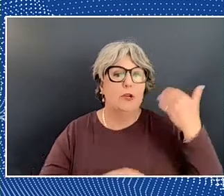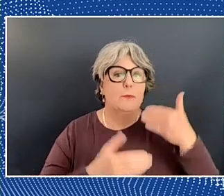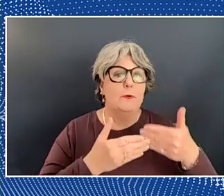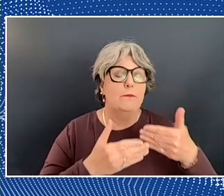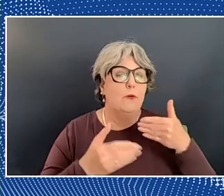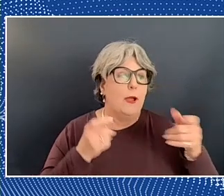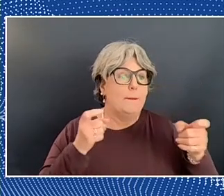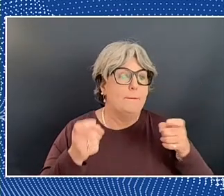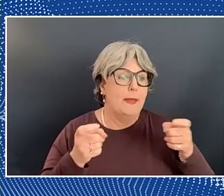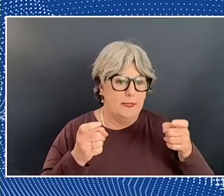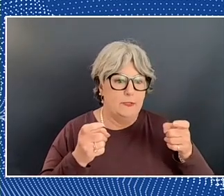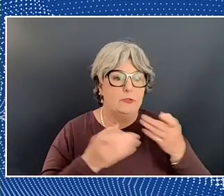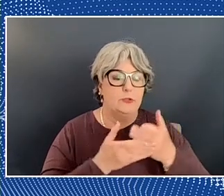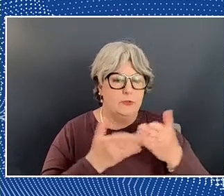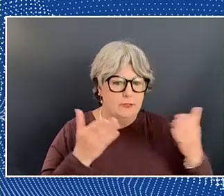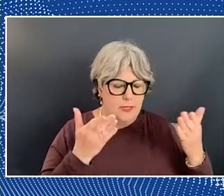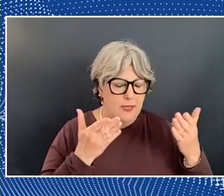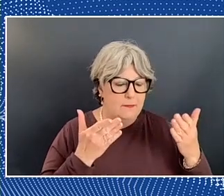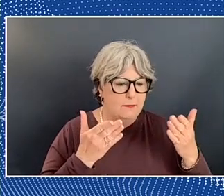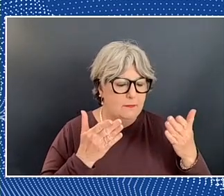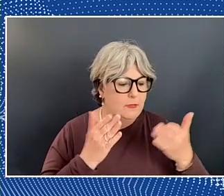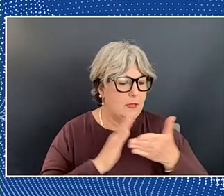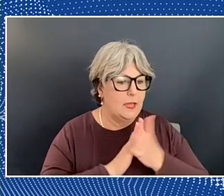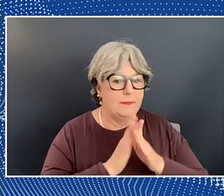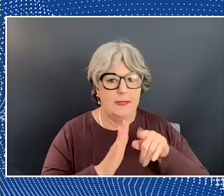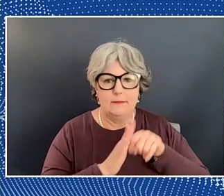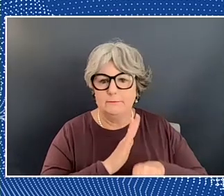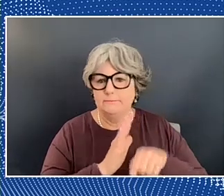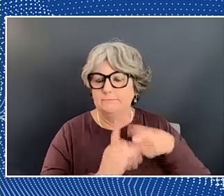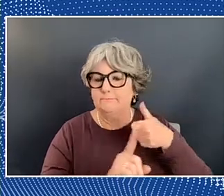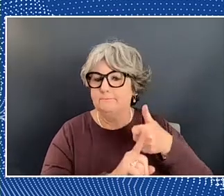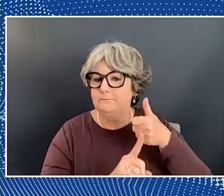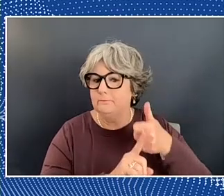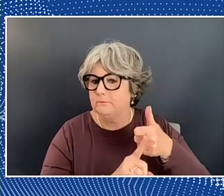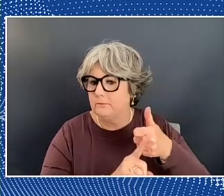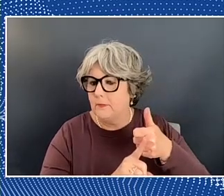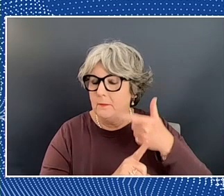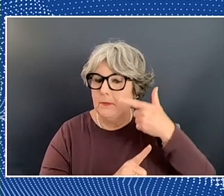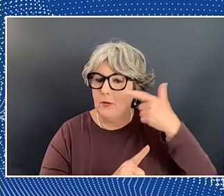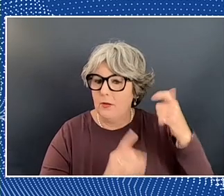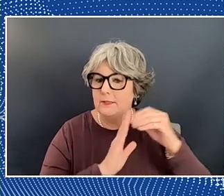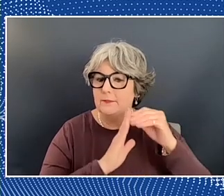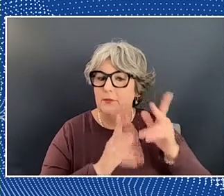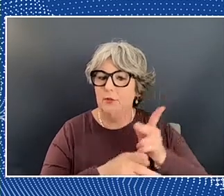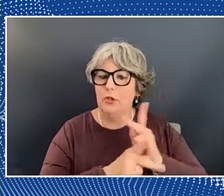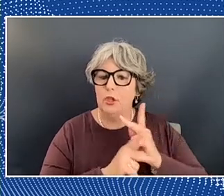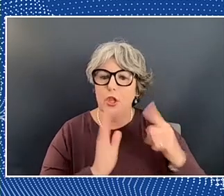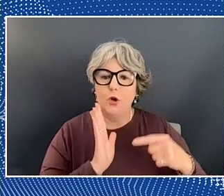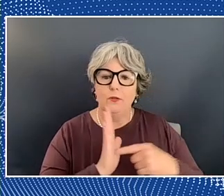overcome some of this, I became suicidal with a crush of the student loan debt and the unethical business practices of the